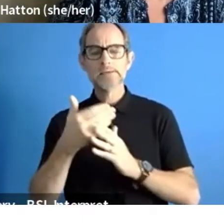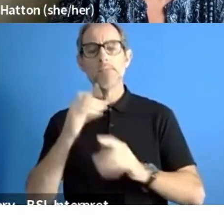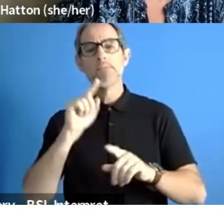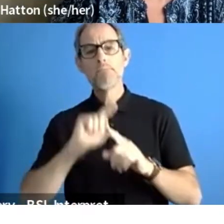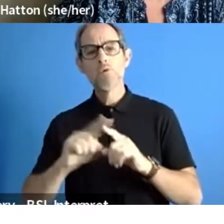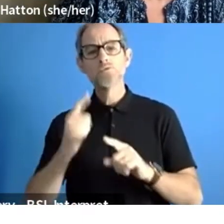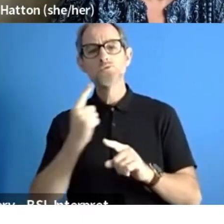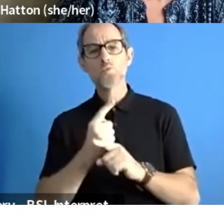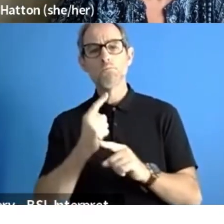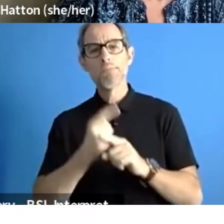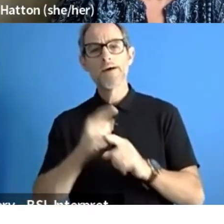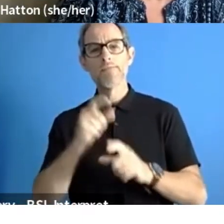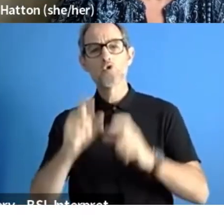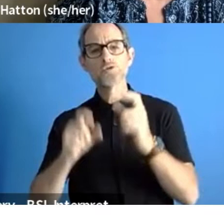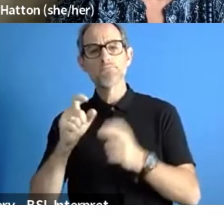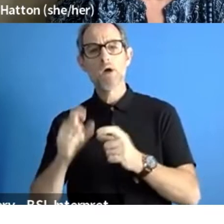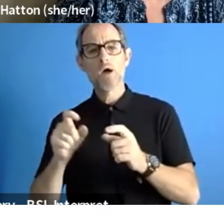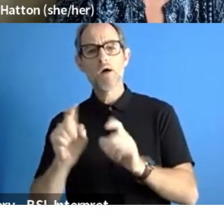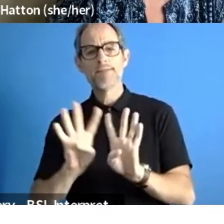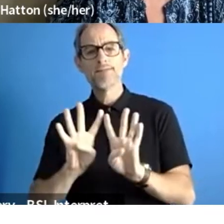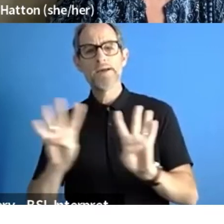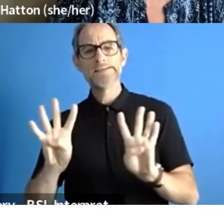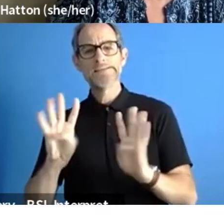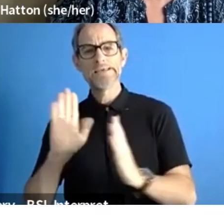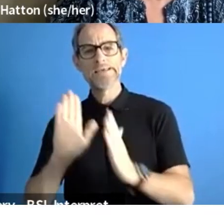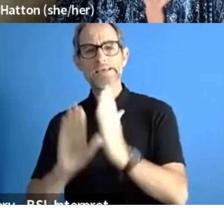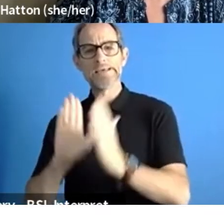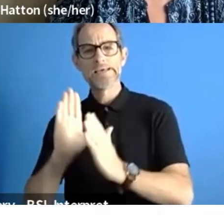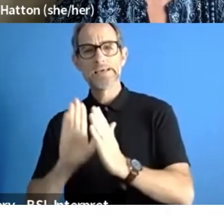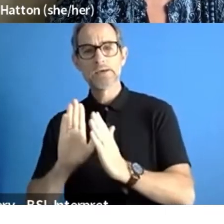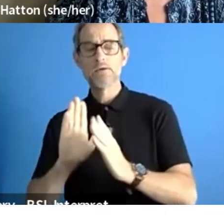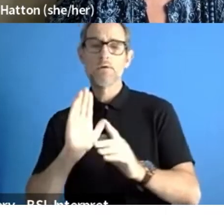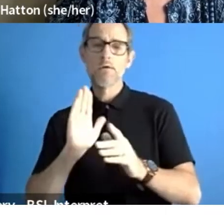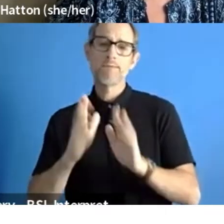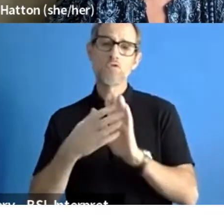So are our customer facing websites accessible? Usually not.